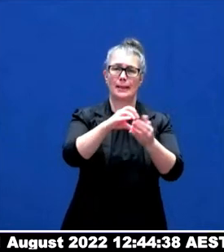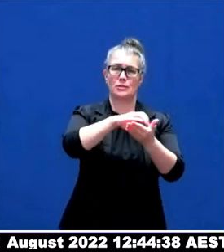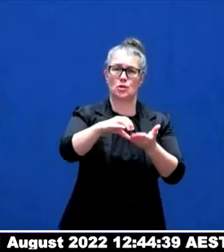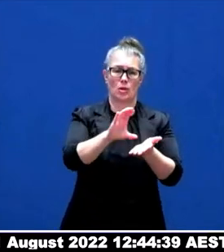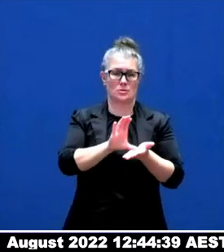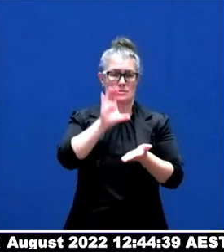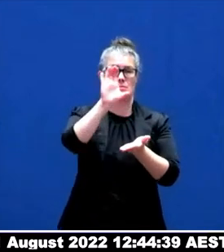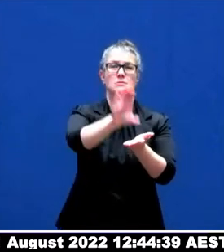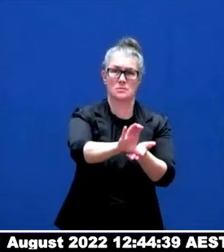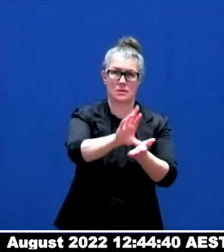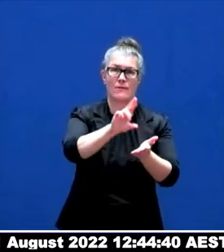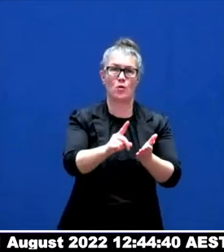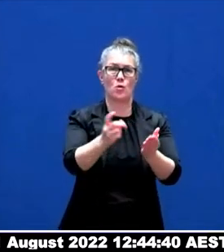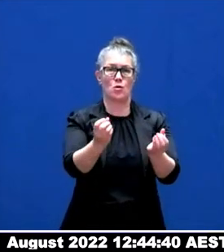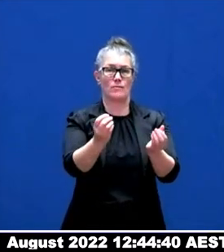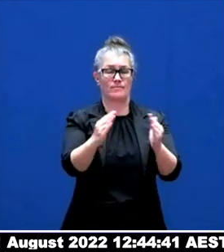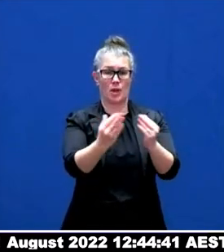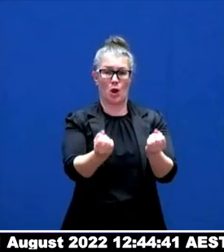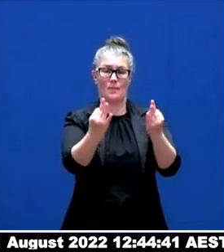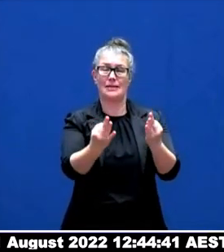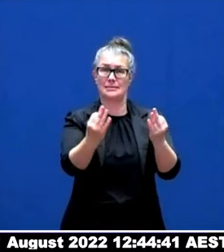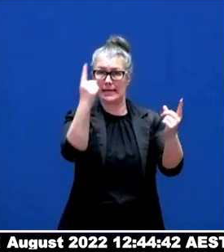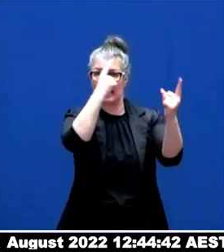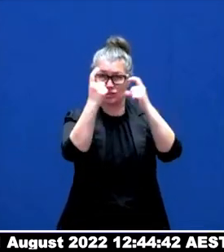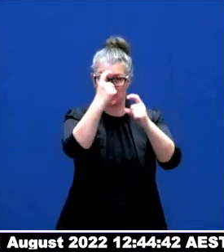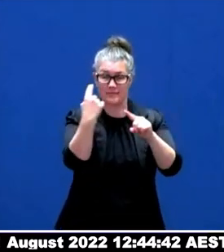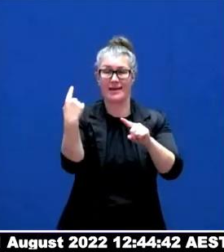In addition to that, there's the housing package with the Department of Planning which